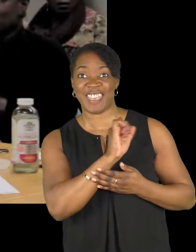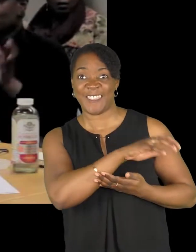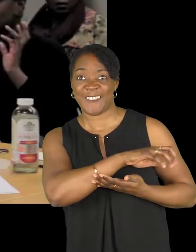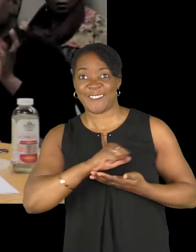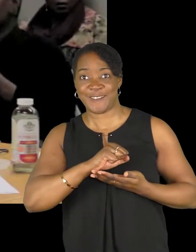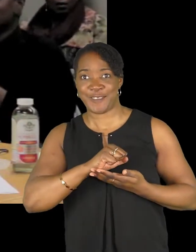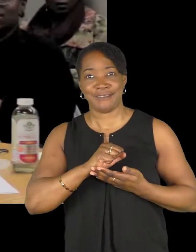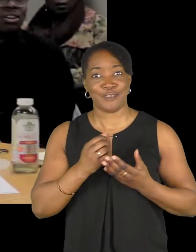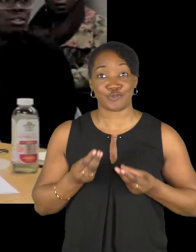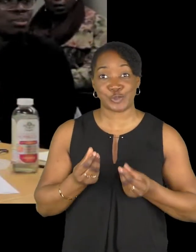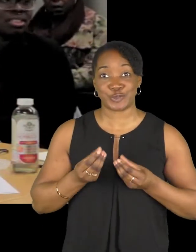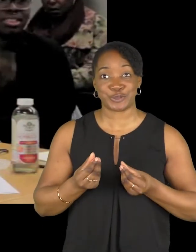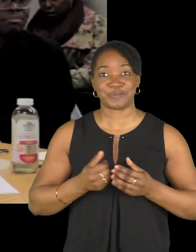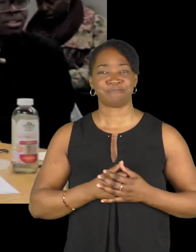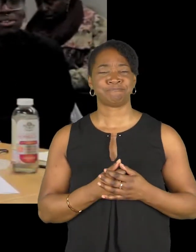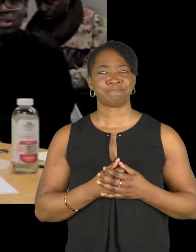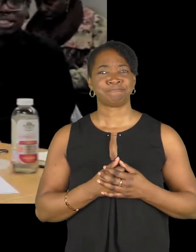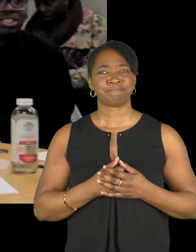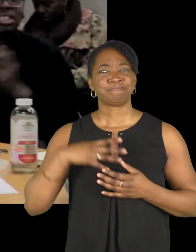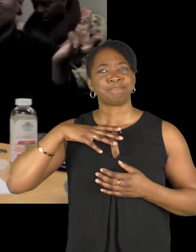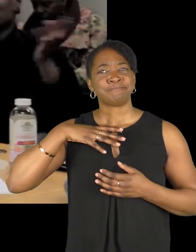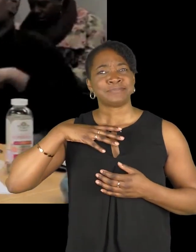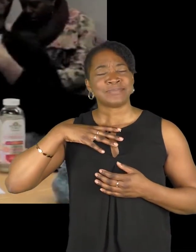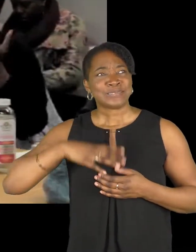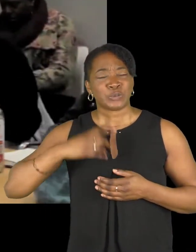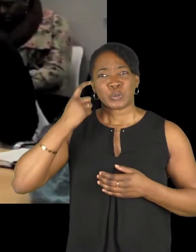taking up the resources that we had access to. But it was really about thinking,